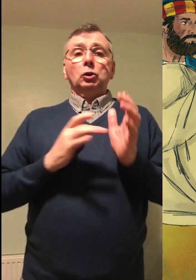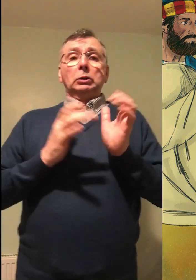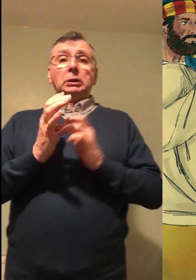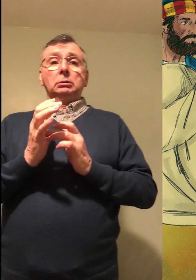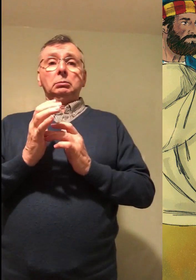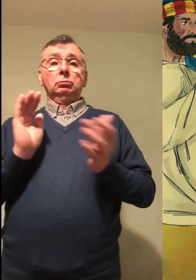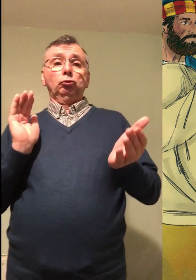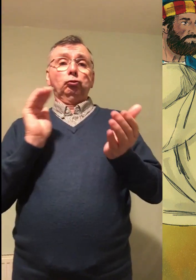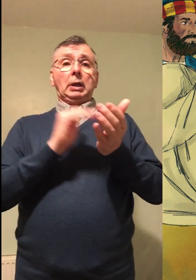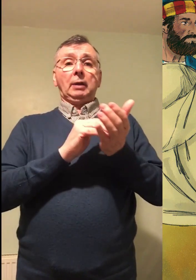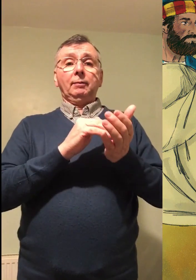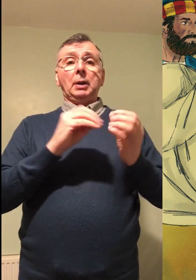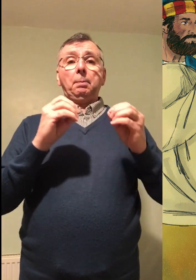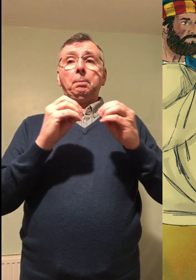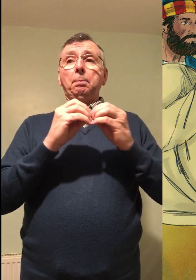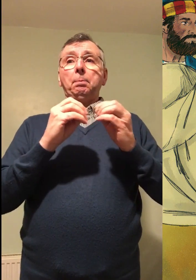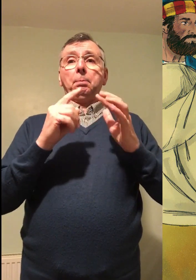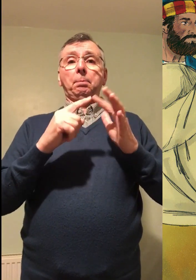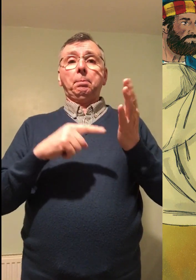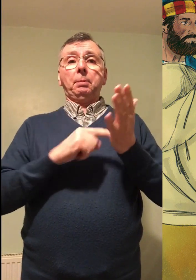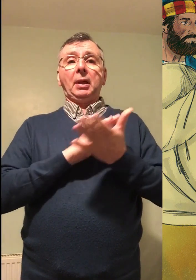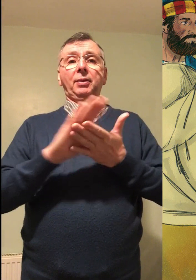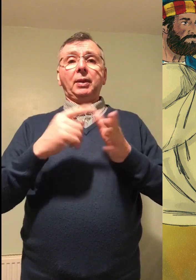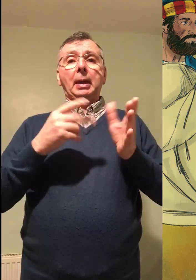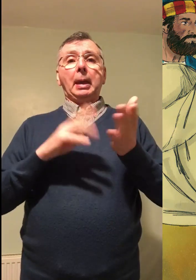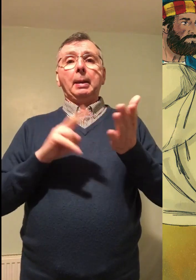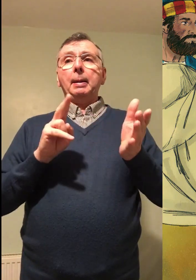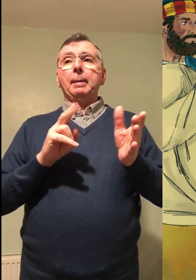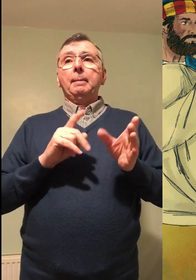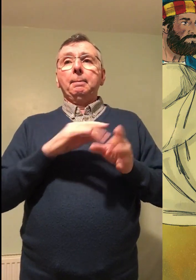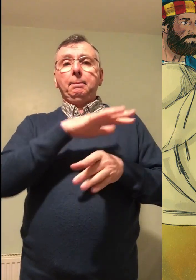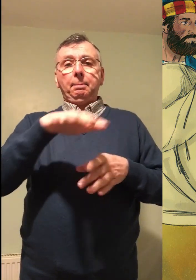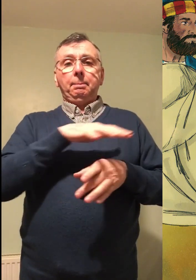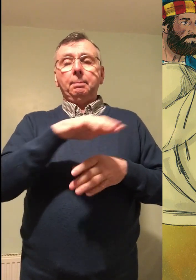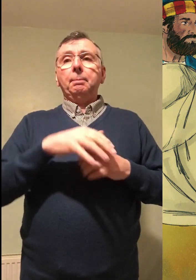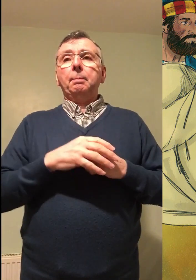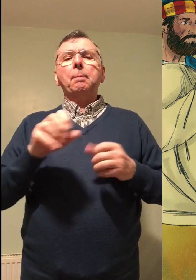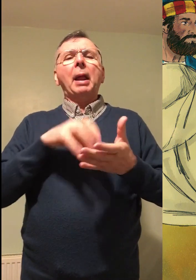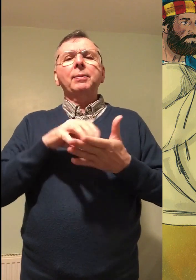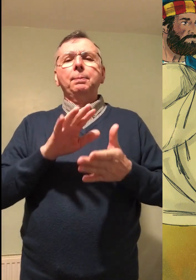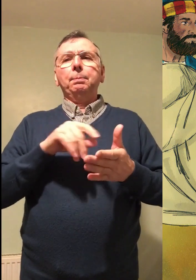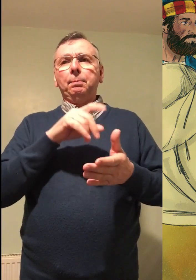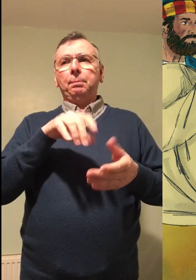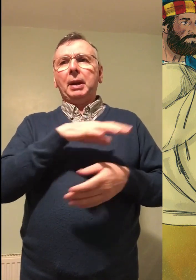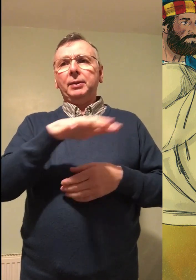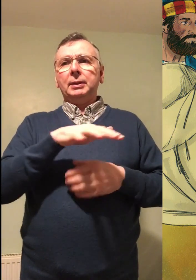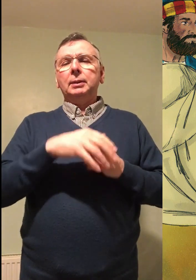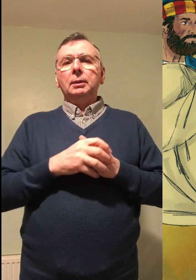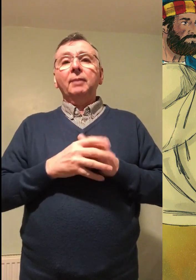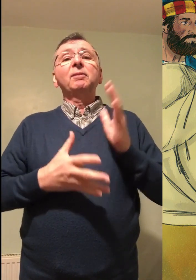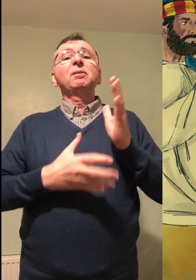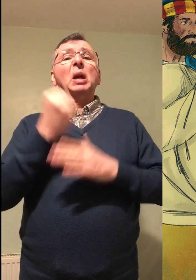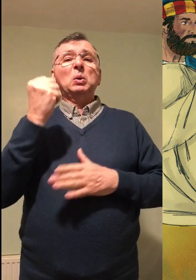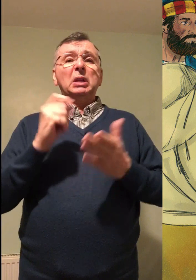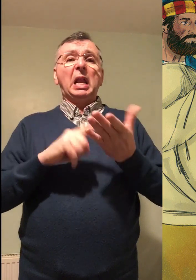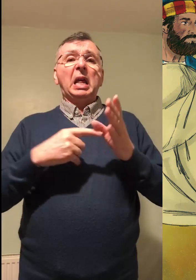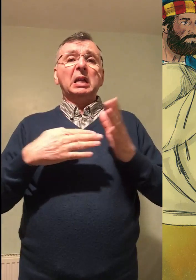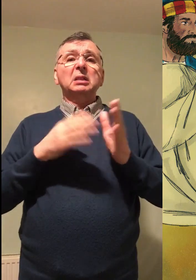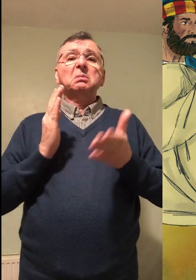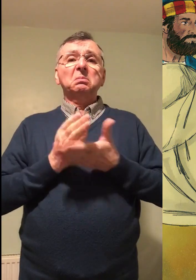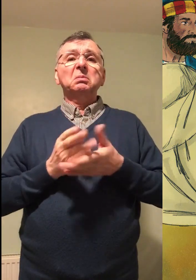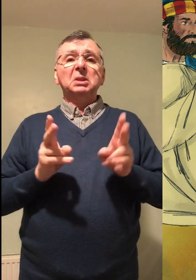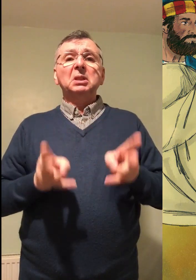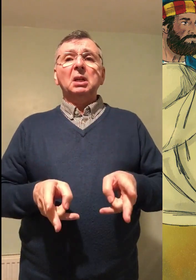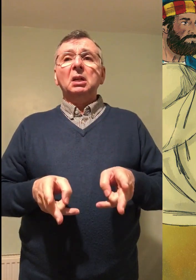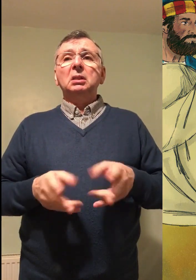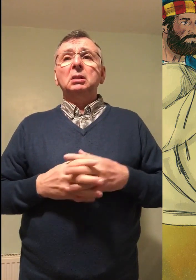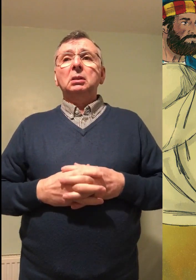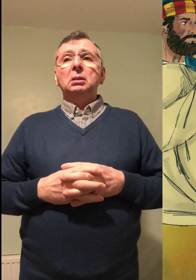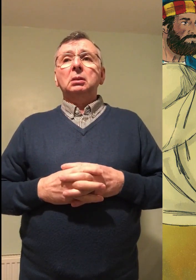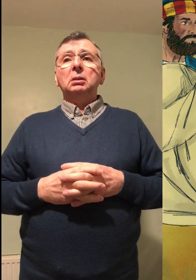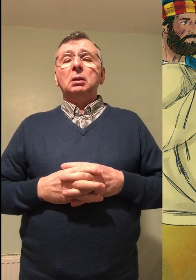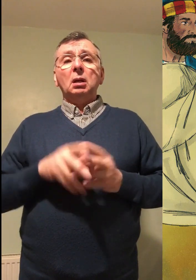On his arrival in the region of Bethany, Jesus found that Lazarus had already been in the